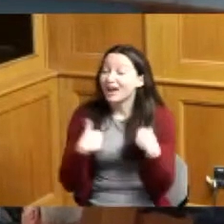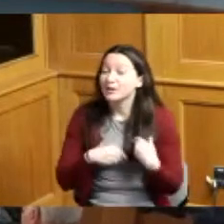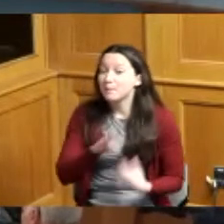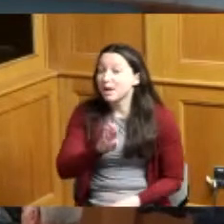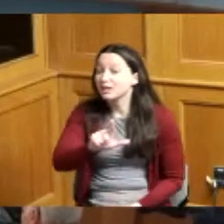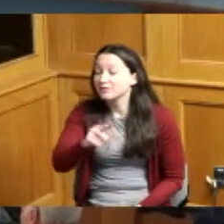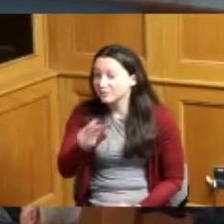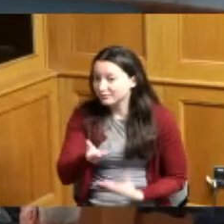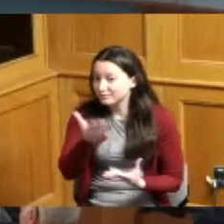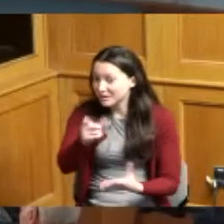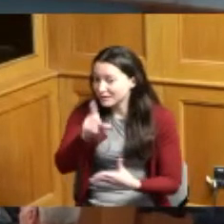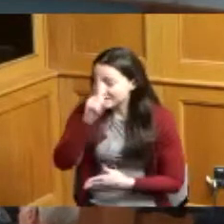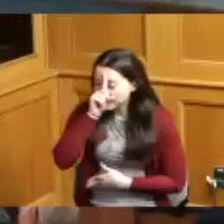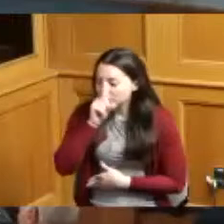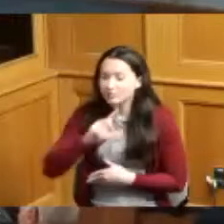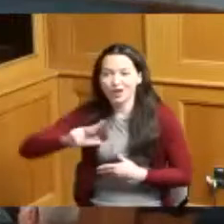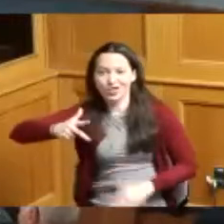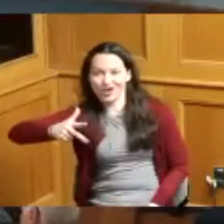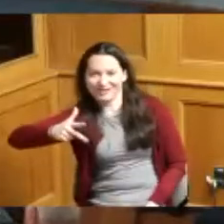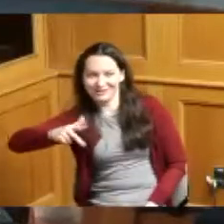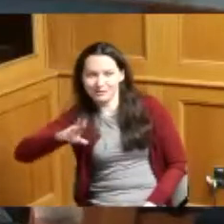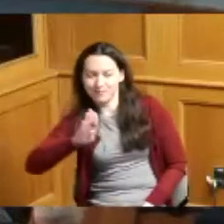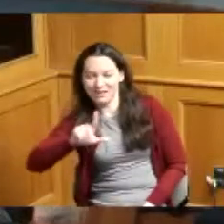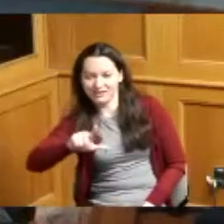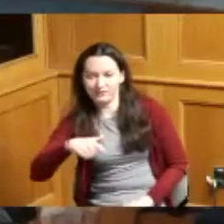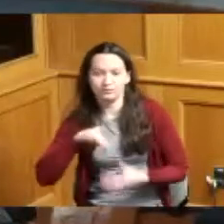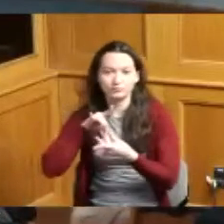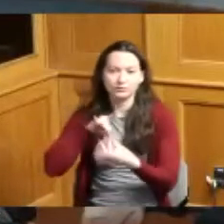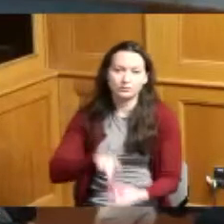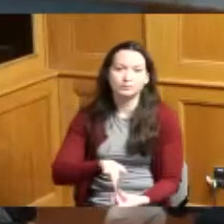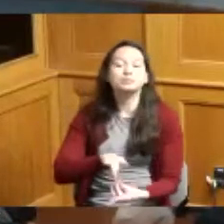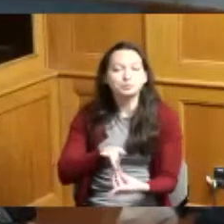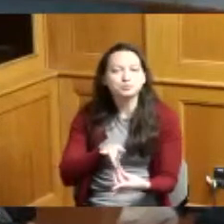item but I think it's on as the third buy leave item that that relates to the uh question of the